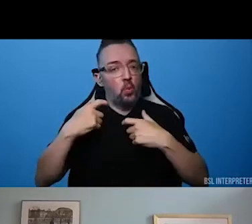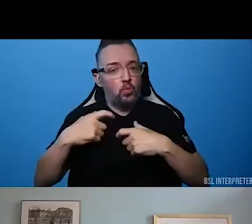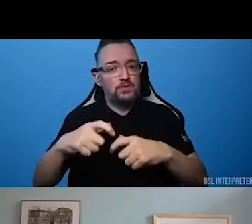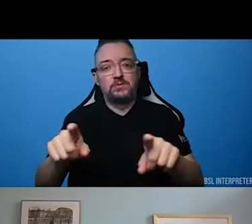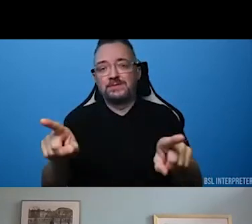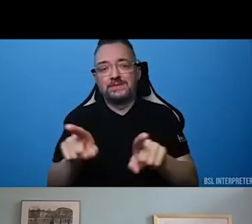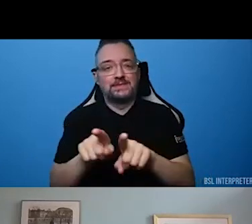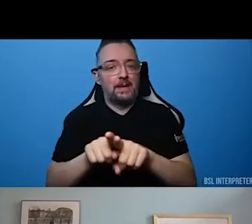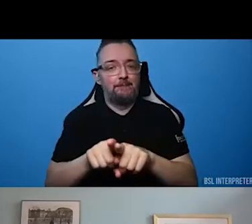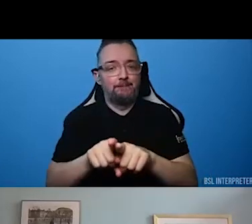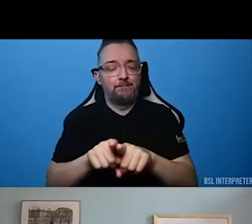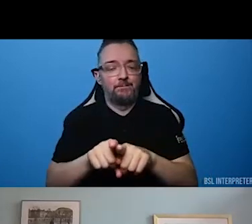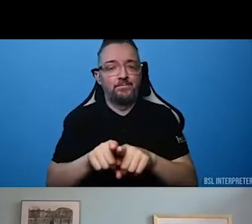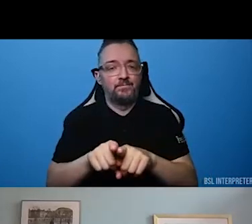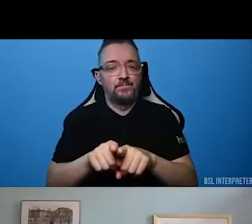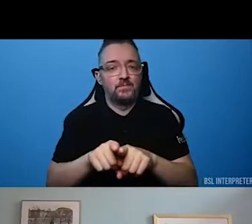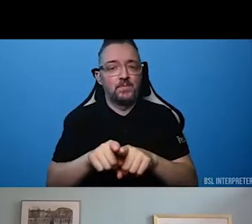continuing that struggle, continuing that anti-slavery struggle.